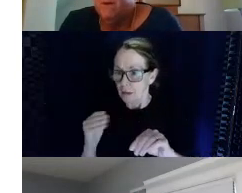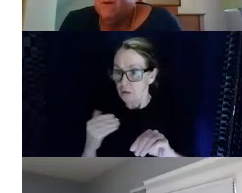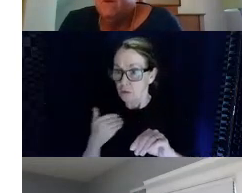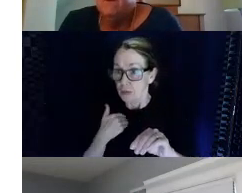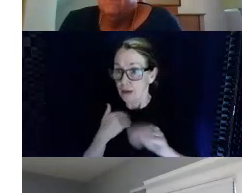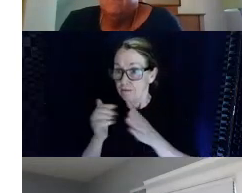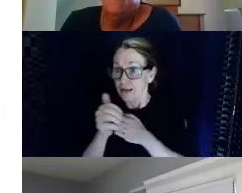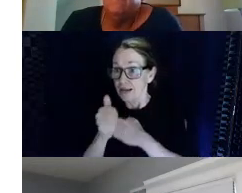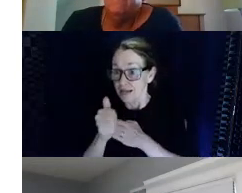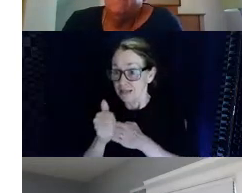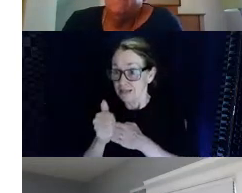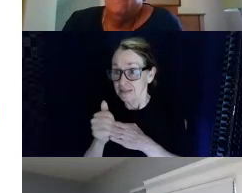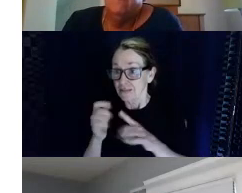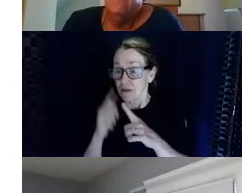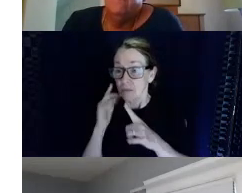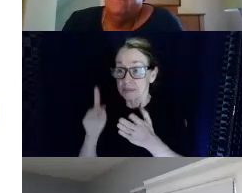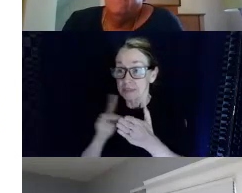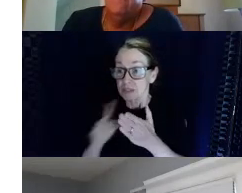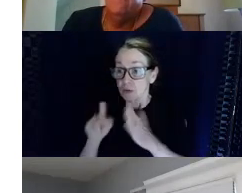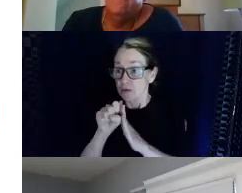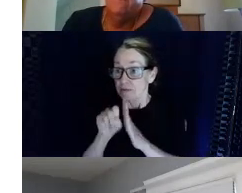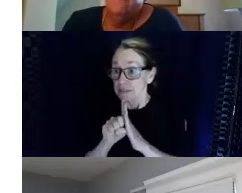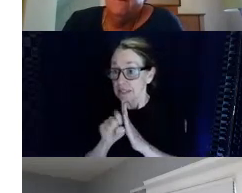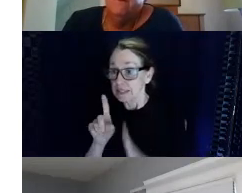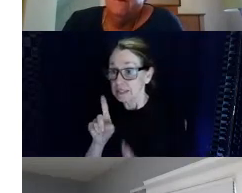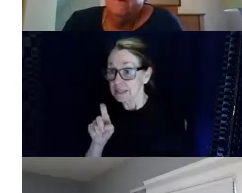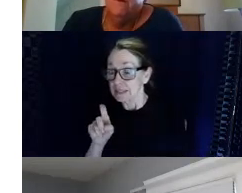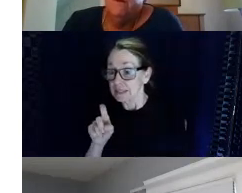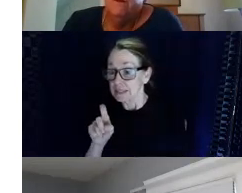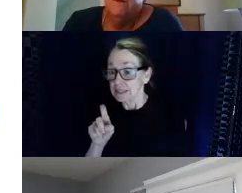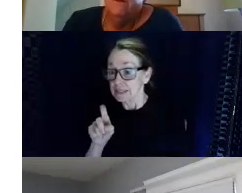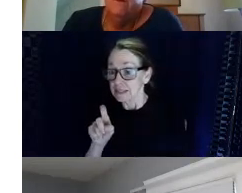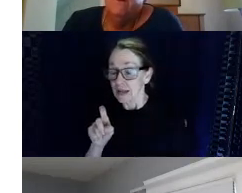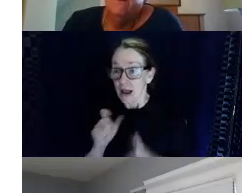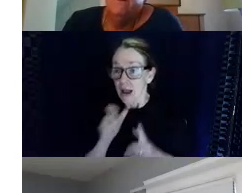SO I'M WONDERING IF -- WHERE IS THE APPROPRIATE PLACE TO MAKE IT PUBLICLY AVAILABLE IS MY QUESTION?